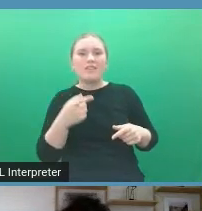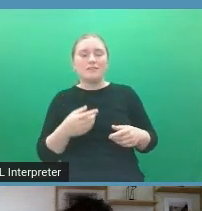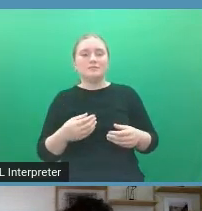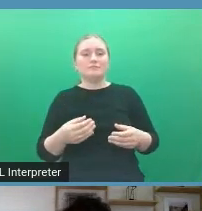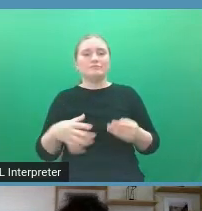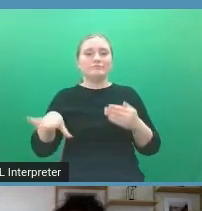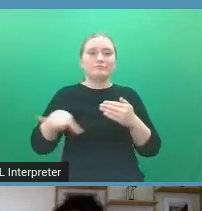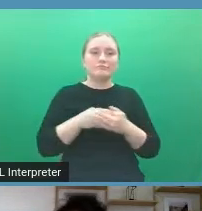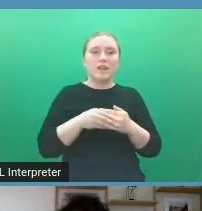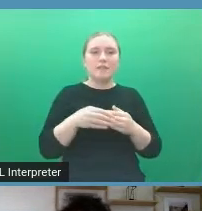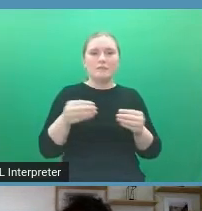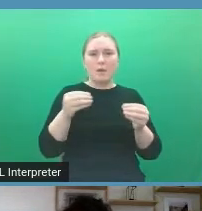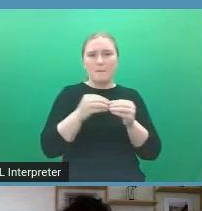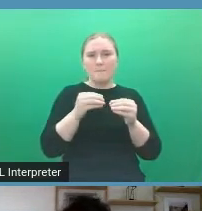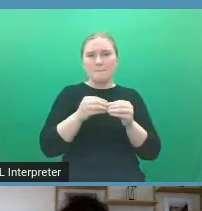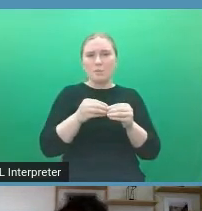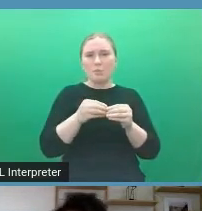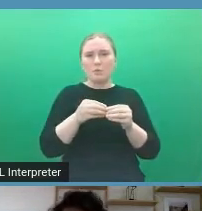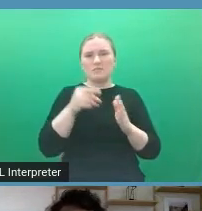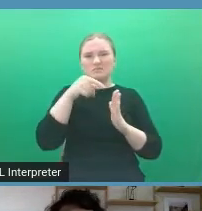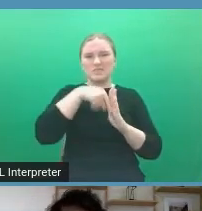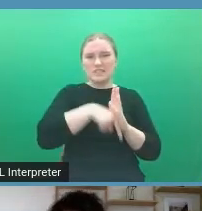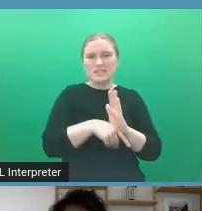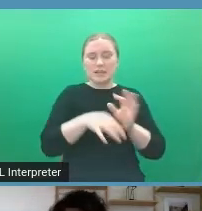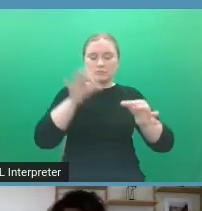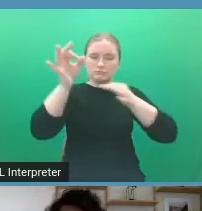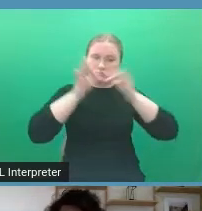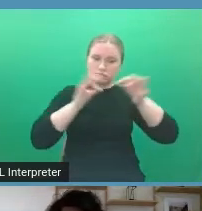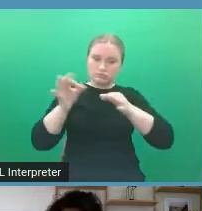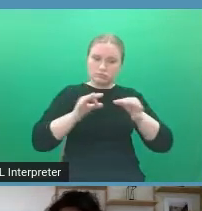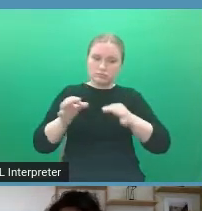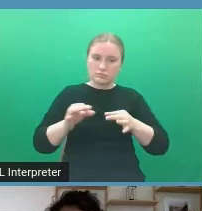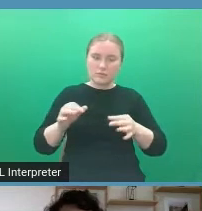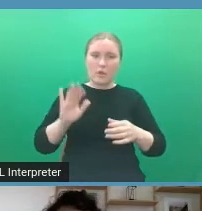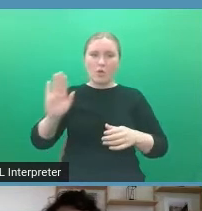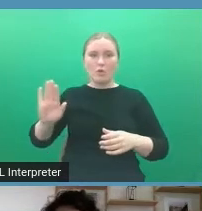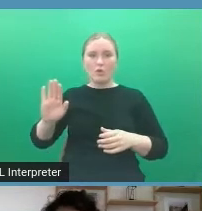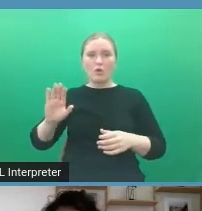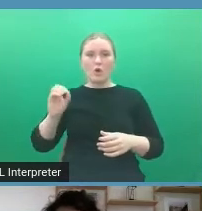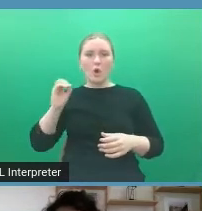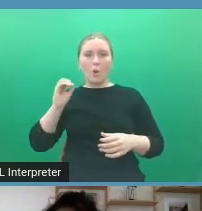insights into their visual description. They get into interpretation so you know on one of